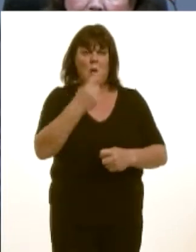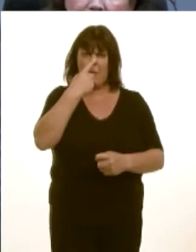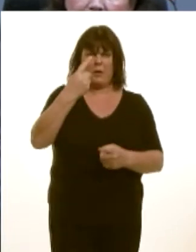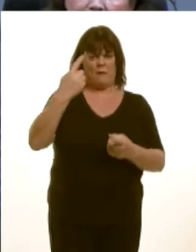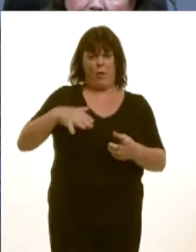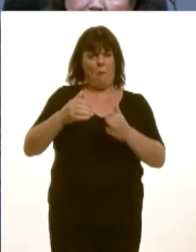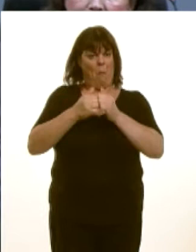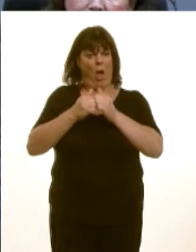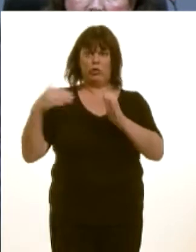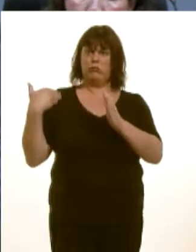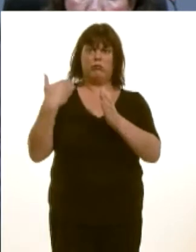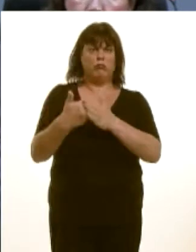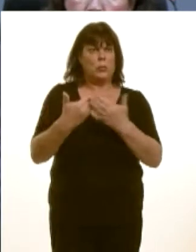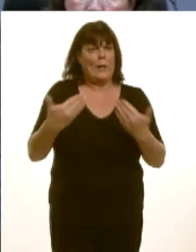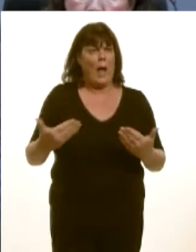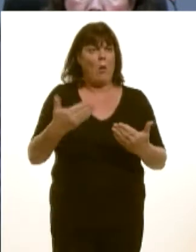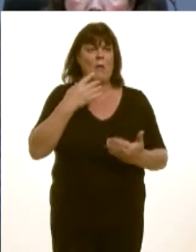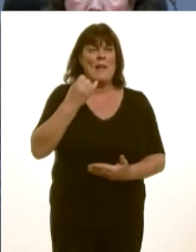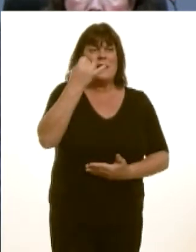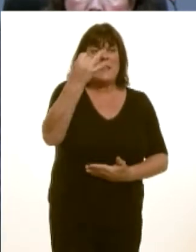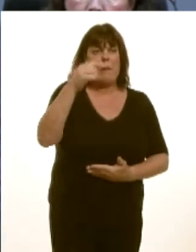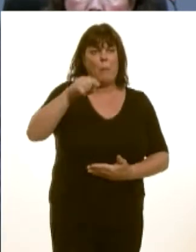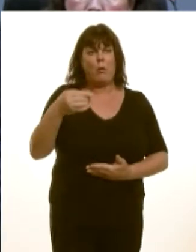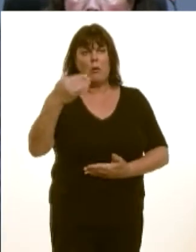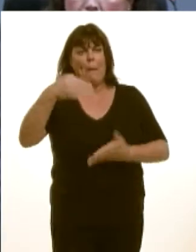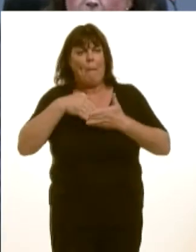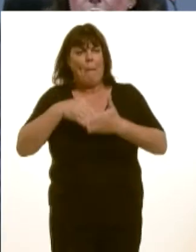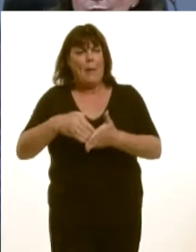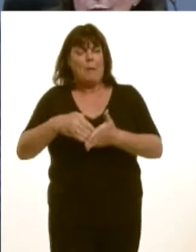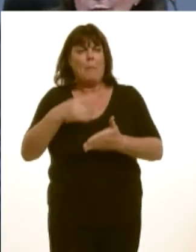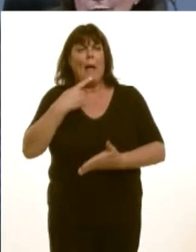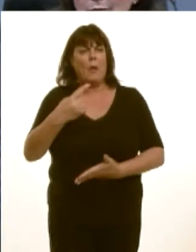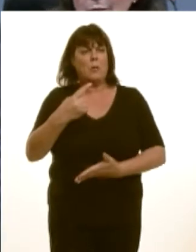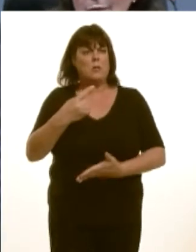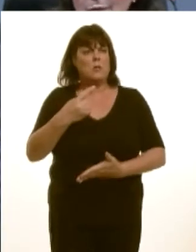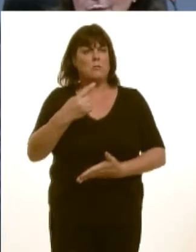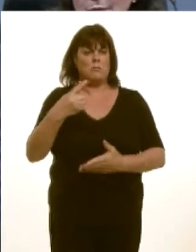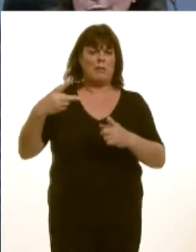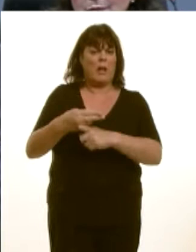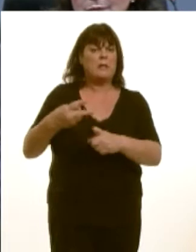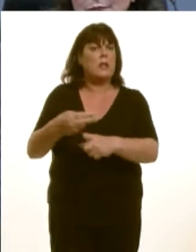£10.7 million, which has threatened 9,000 apprenticeship places.